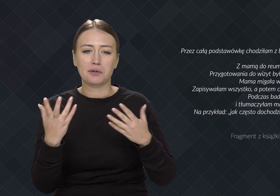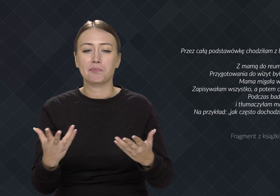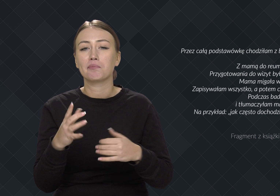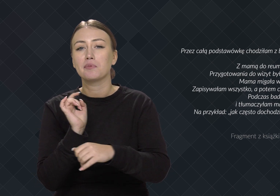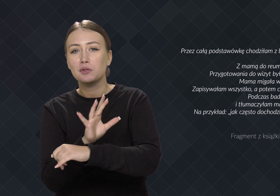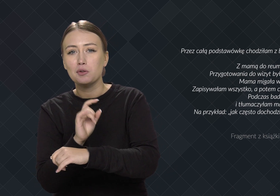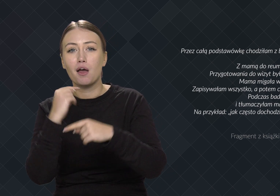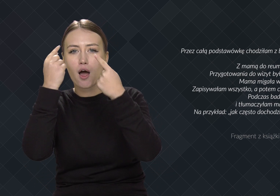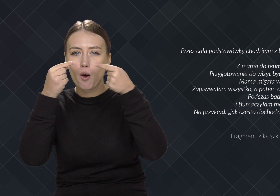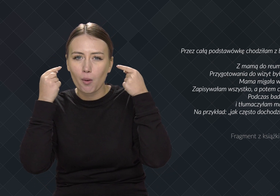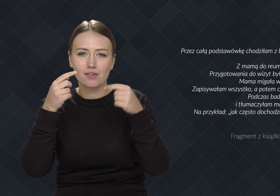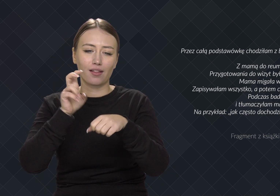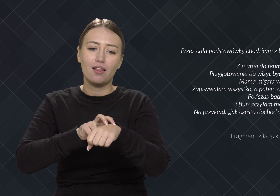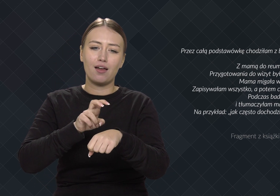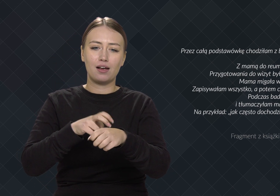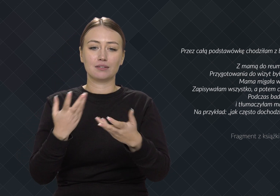With my aunt to the optician.